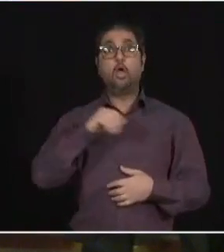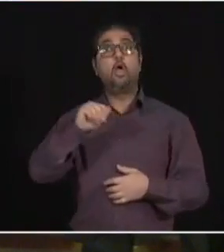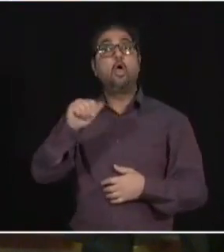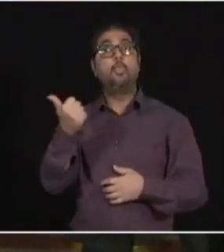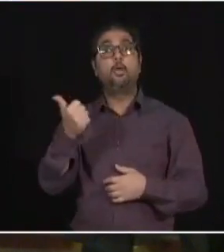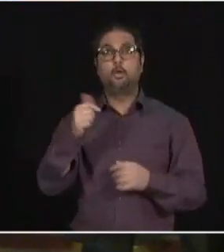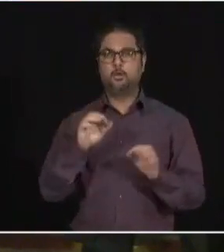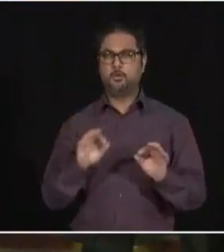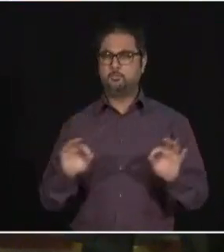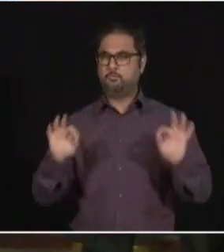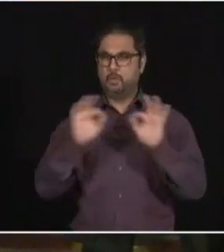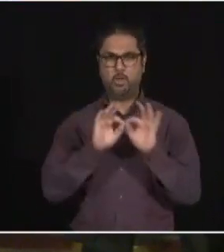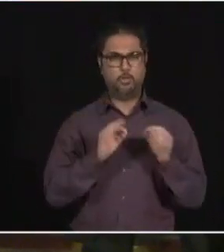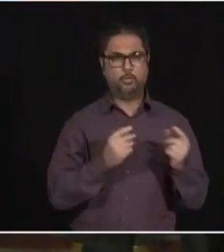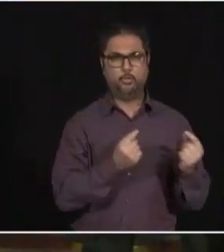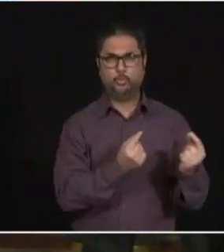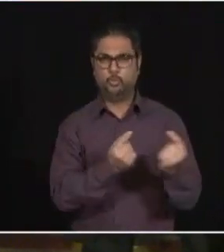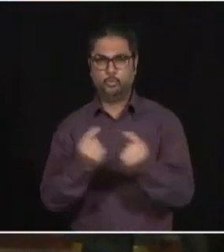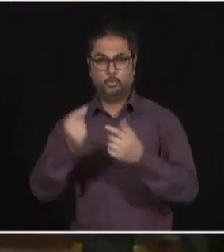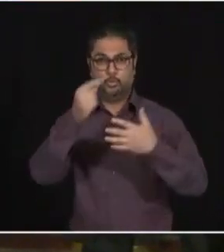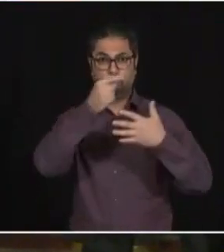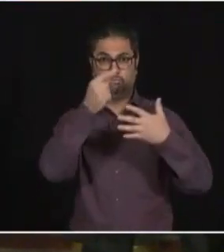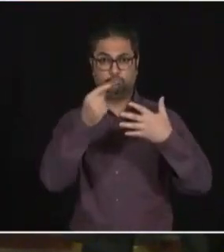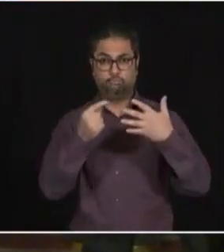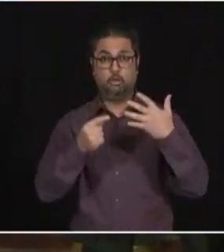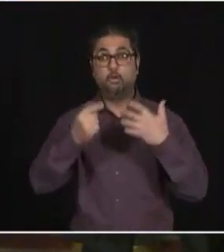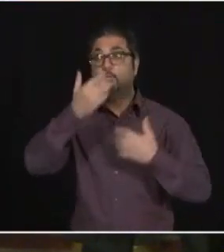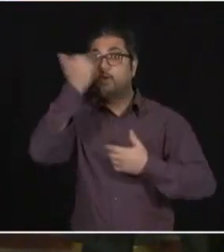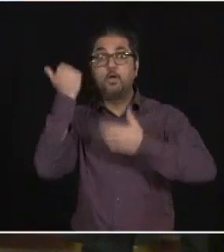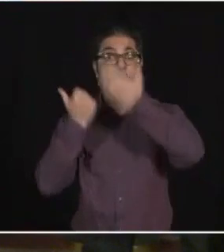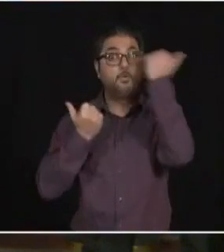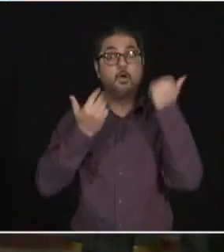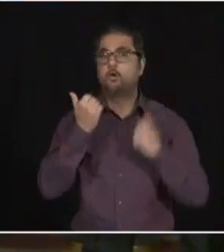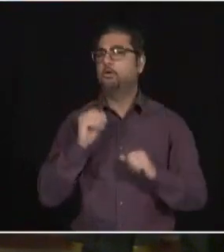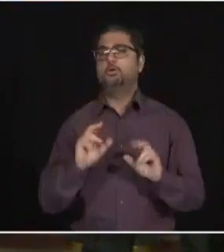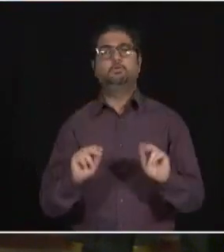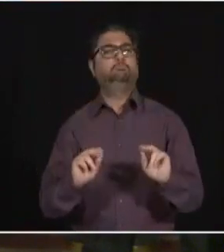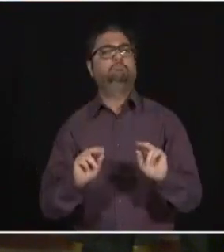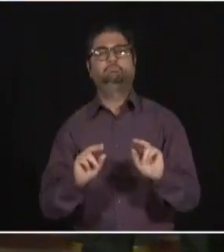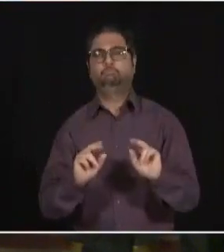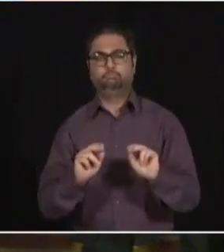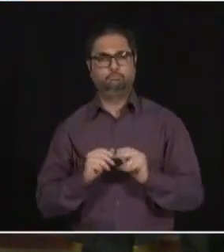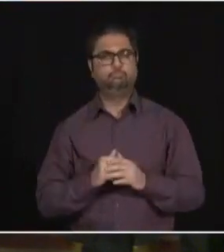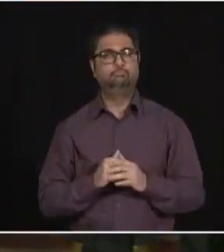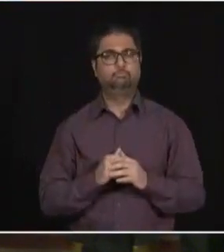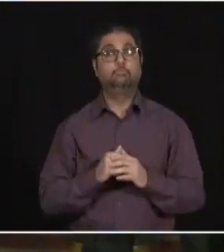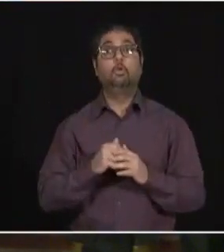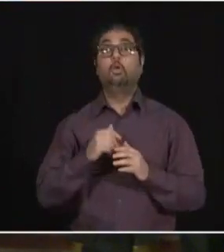Our government is prepared for other risks and challenges facing our province. We are ready.